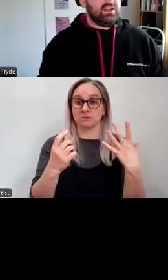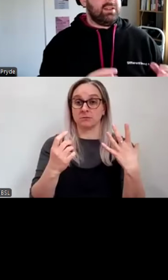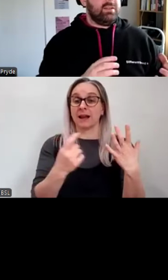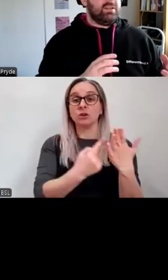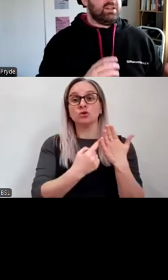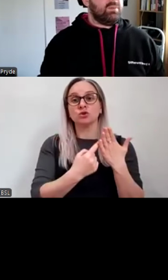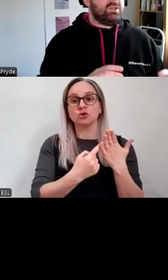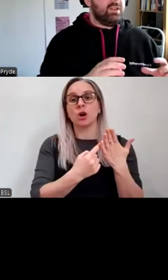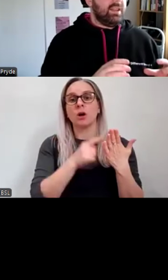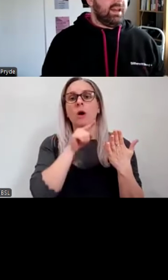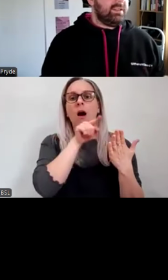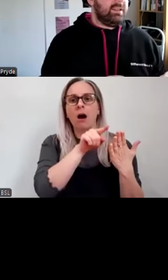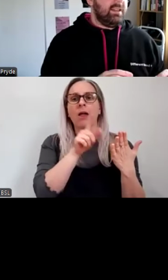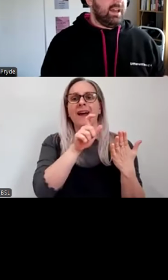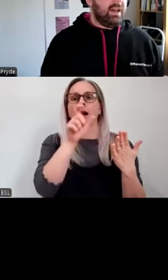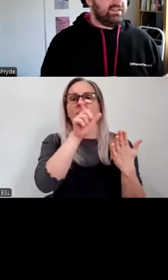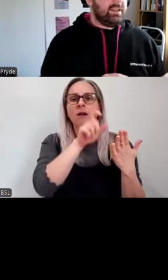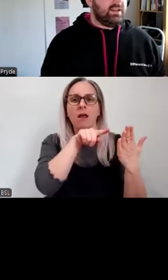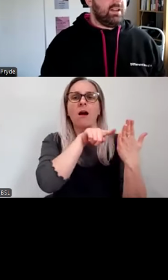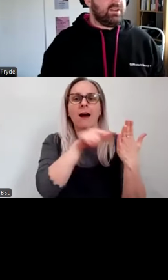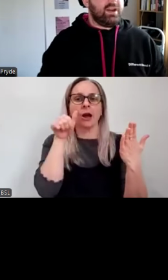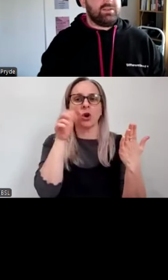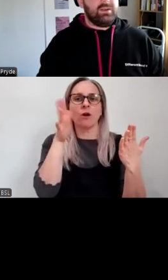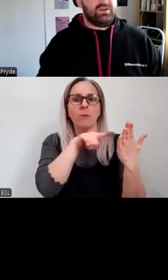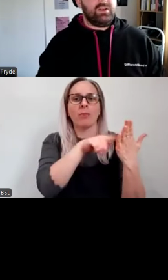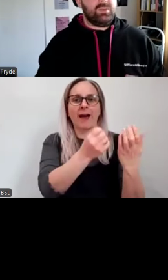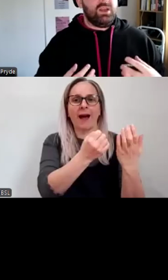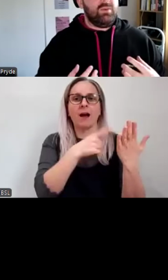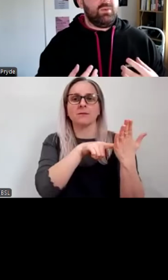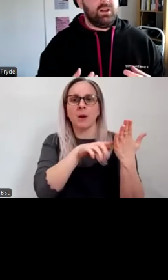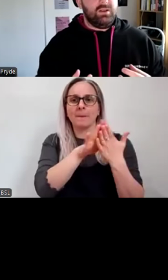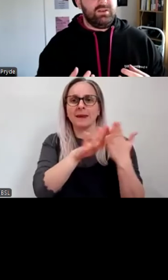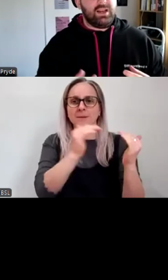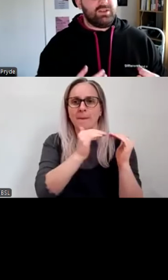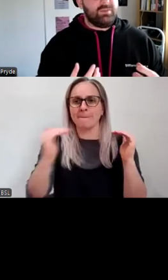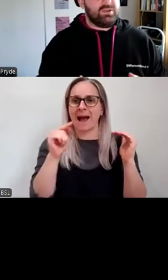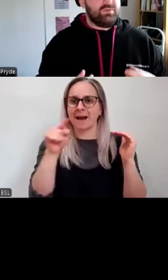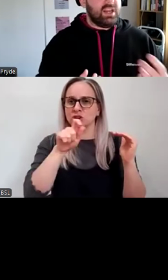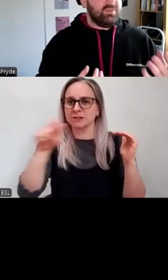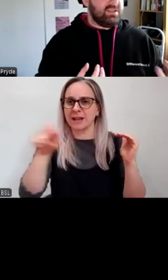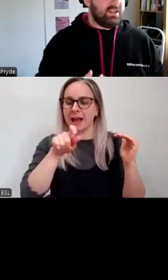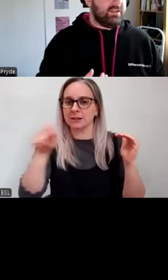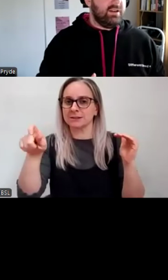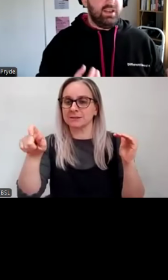who can't distinguish that color directly because we will naturally presume red means error